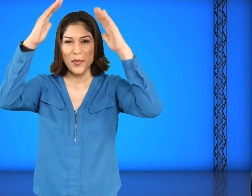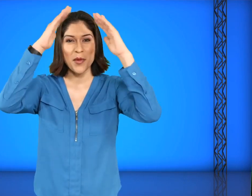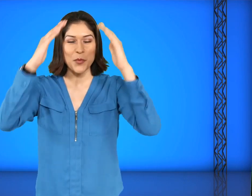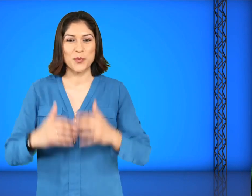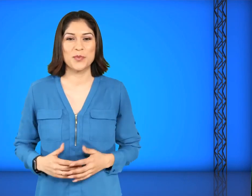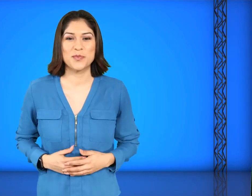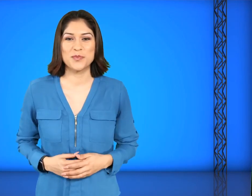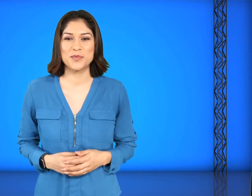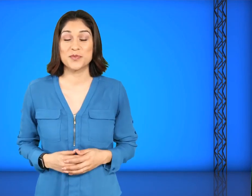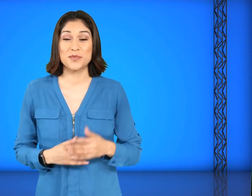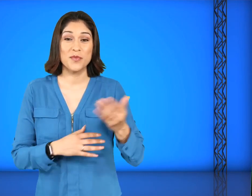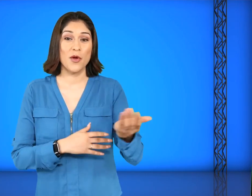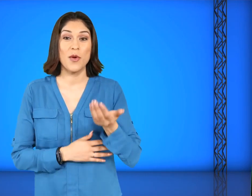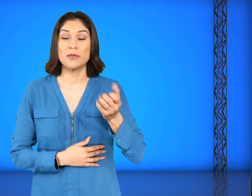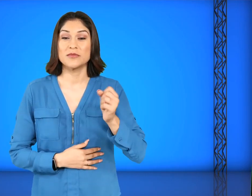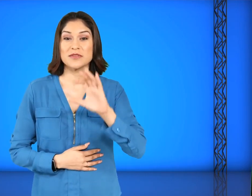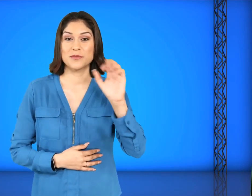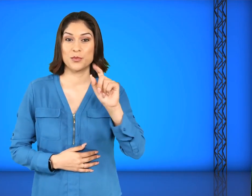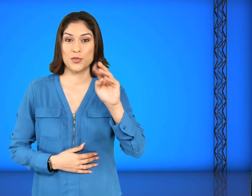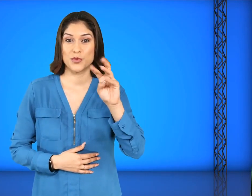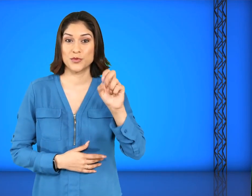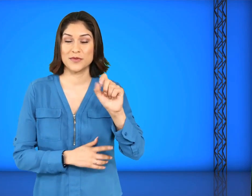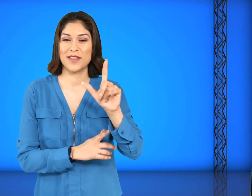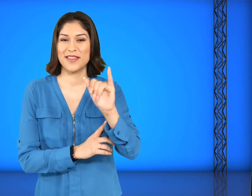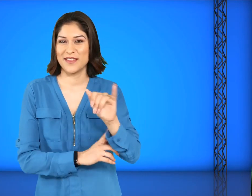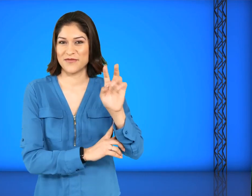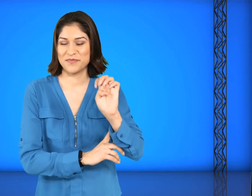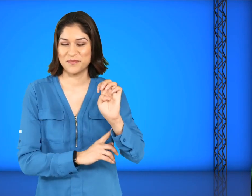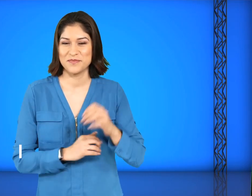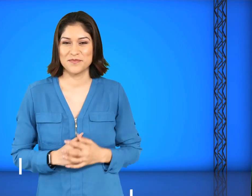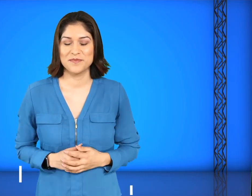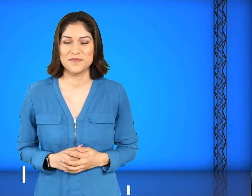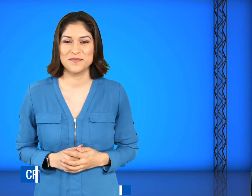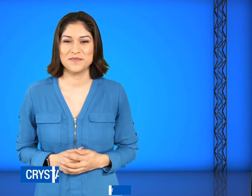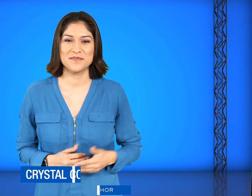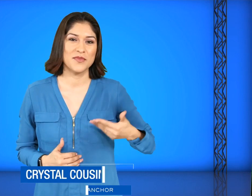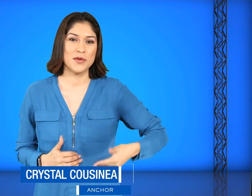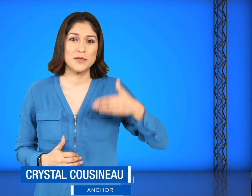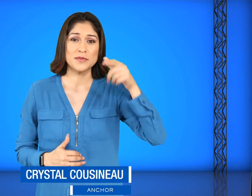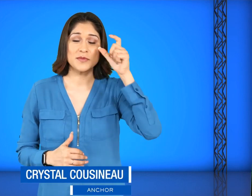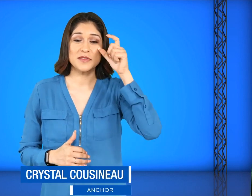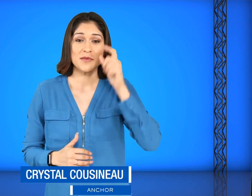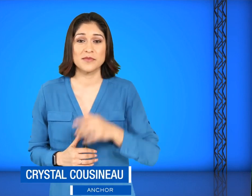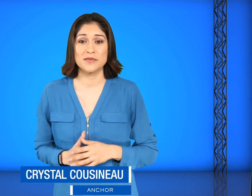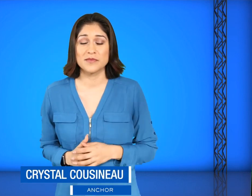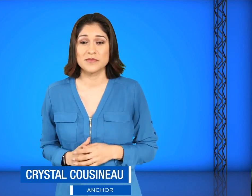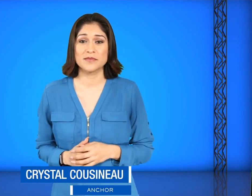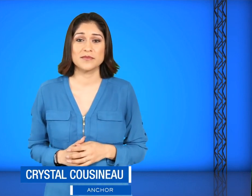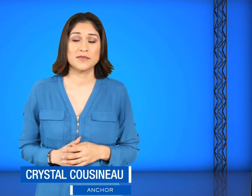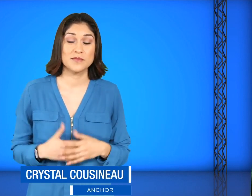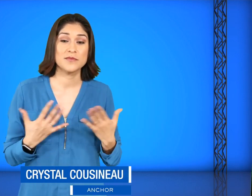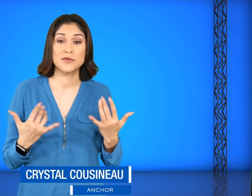Hello everyone. Welcome to Sign1News live. I'm Crystal Cousineau.